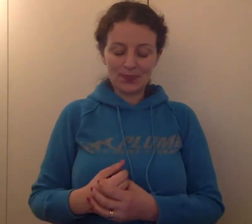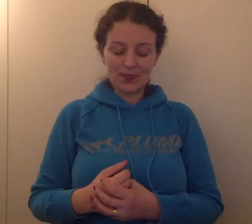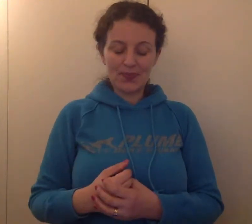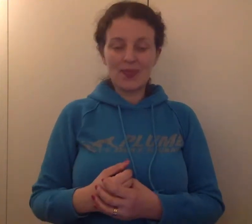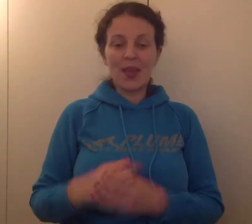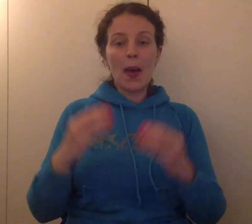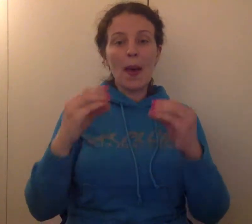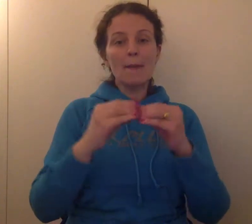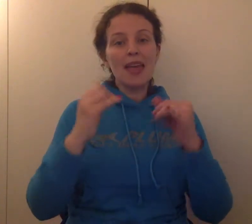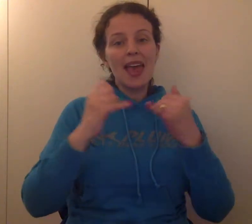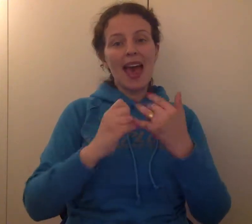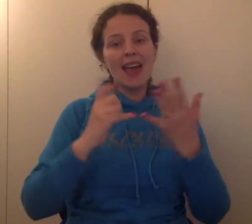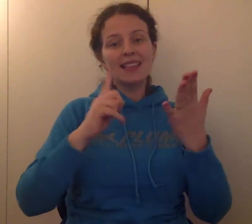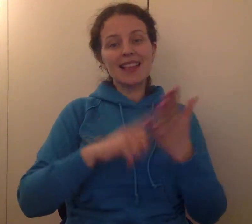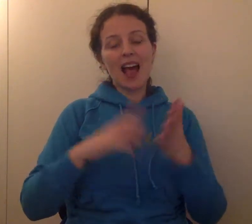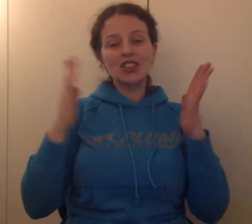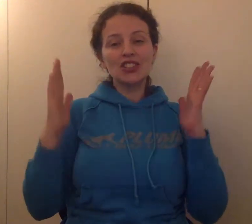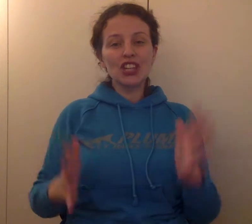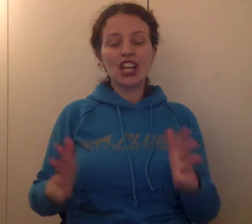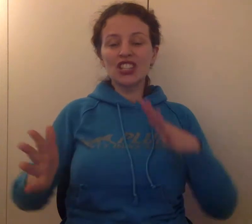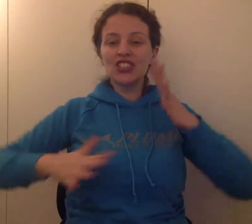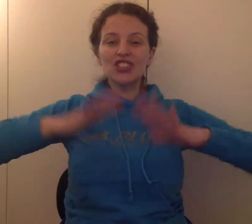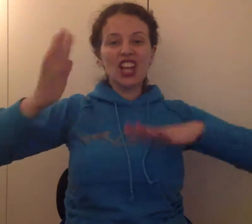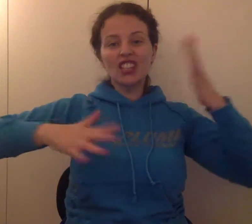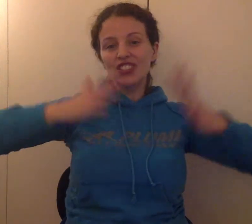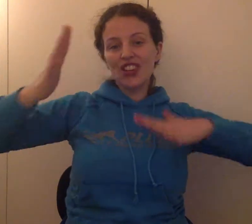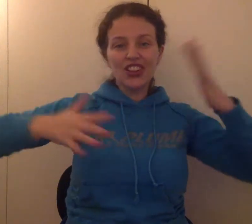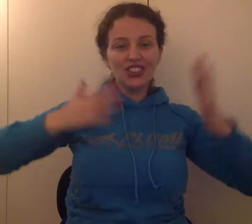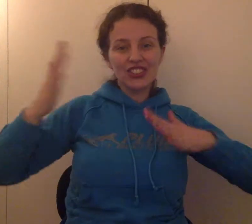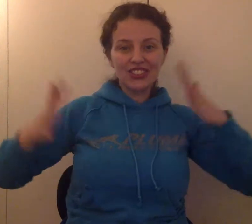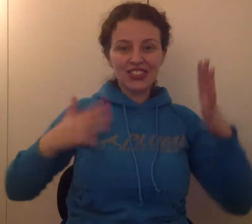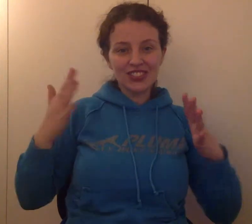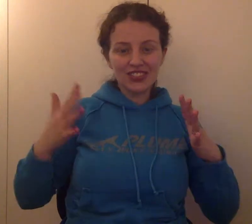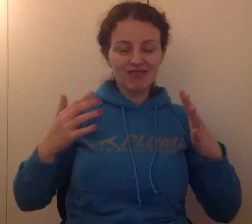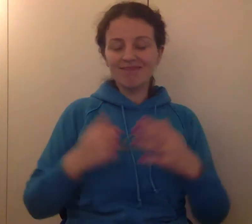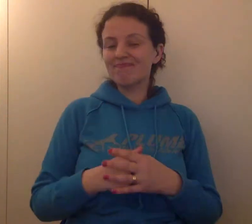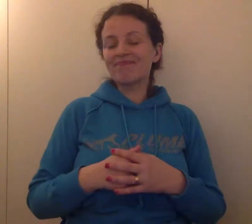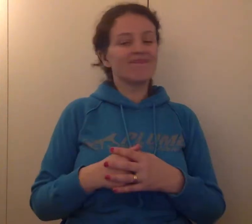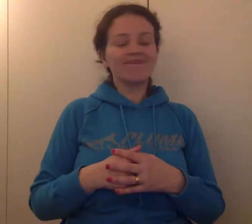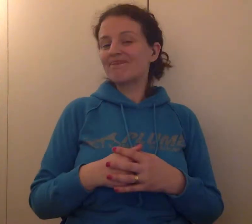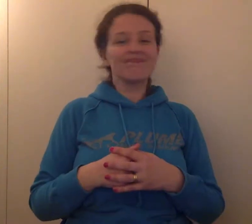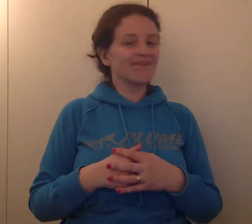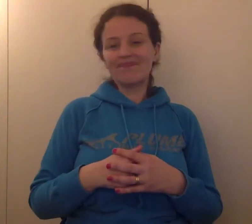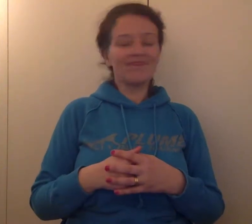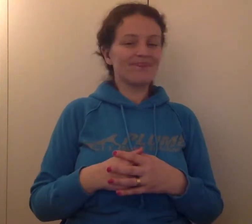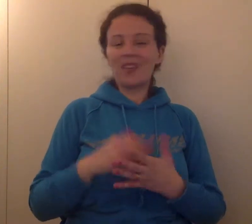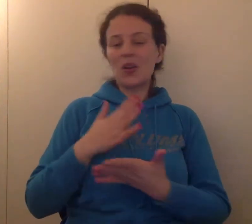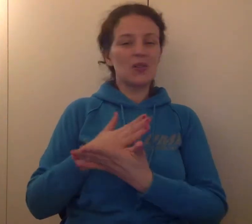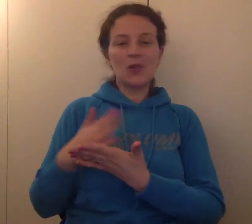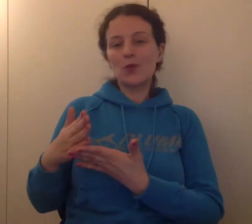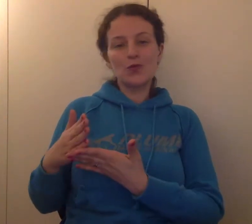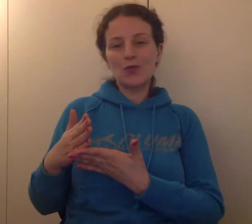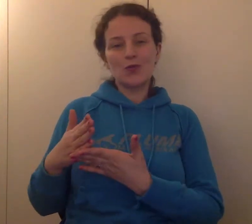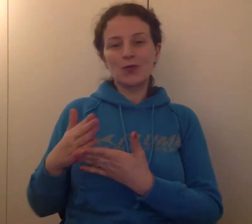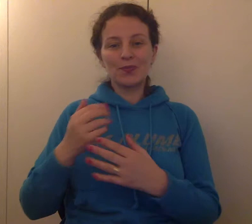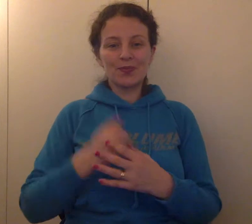BSL is just gestures, not true.